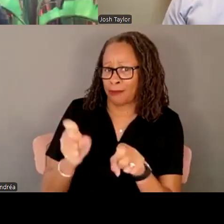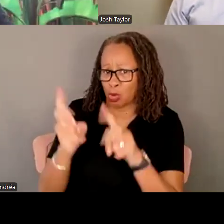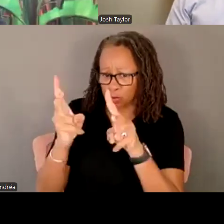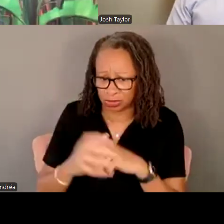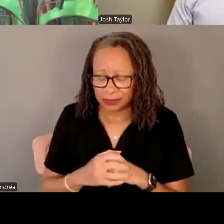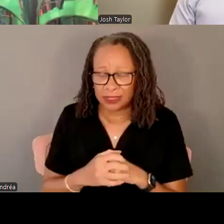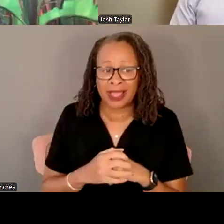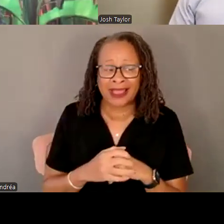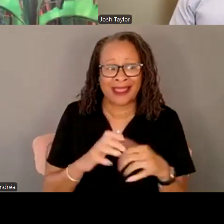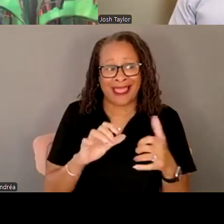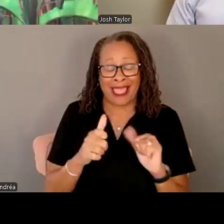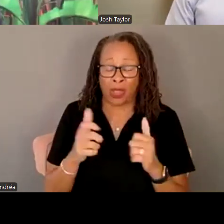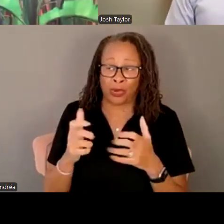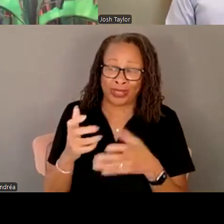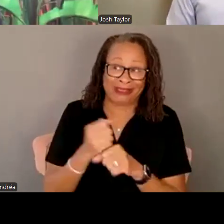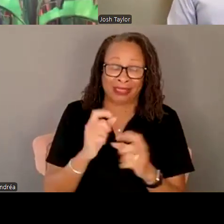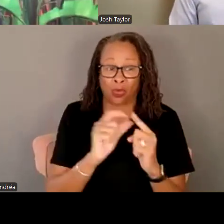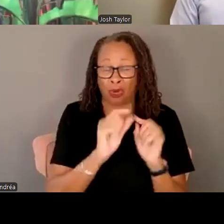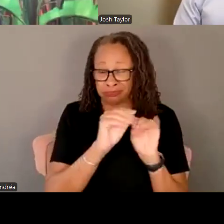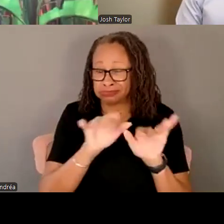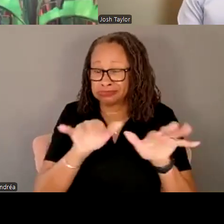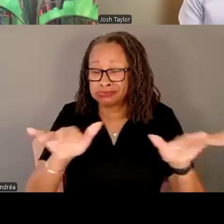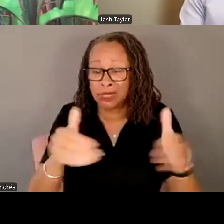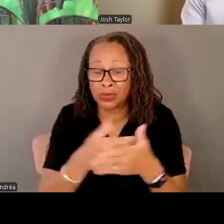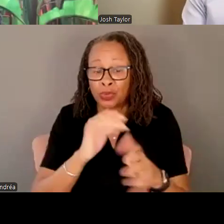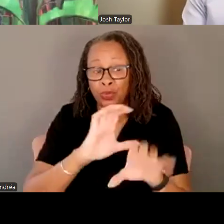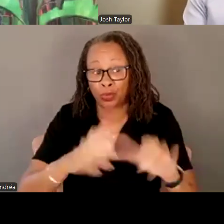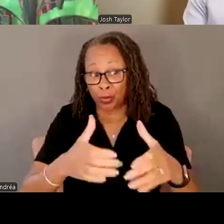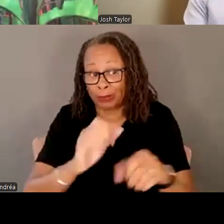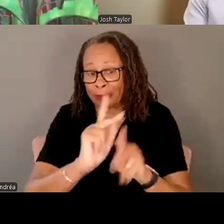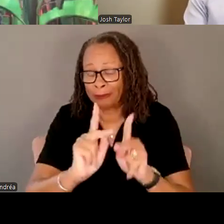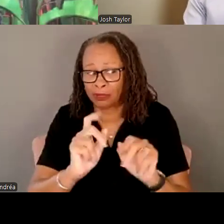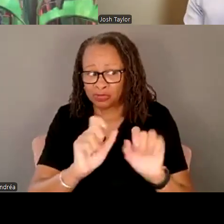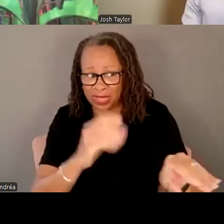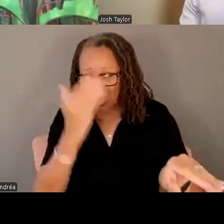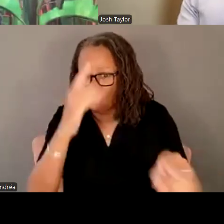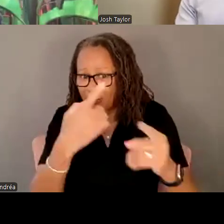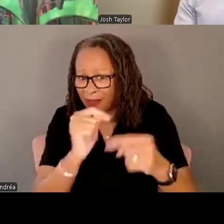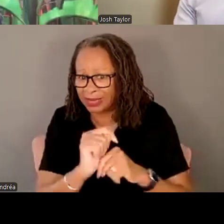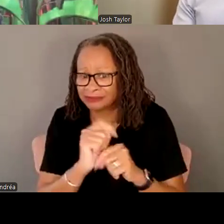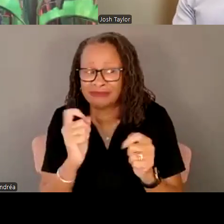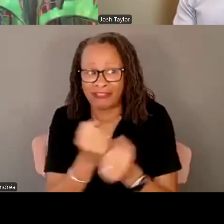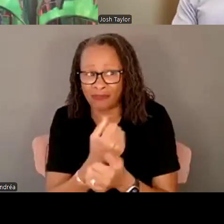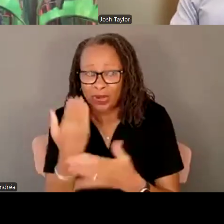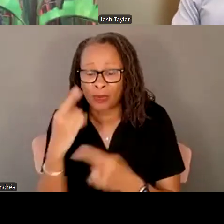how are we getting the word out to a new group of people? And that's where we work with Karen